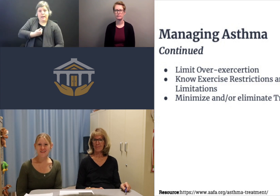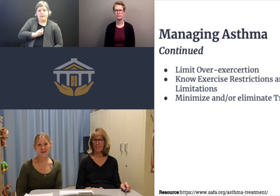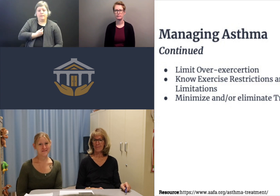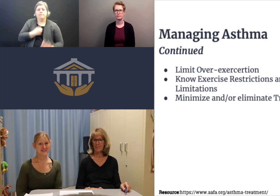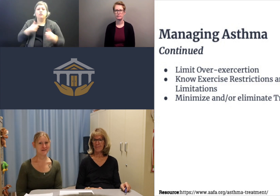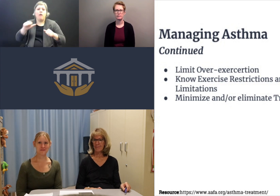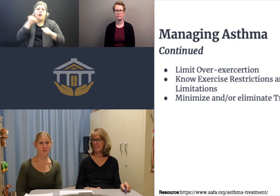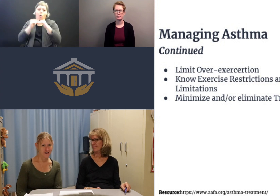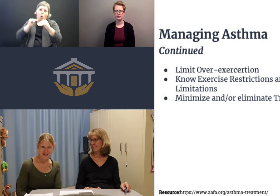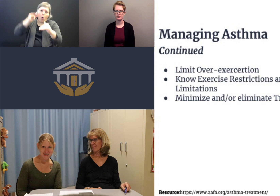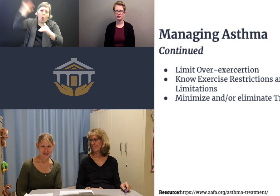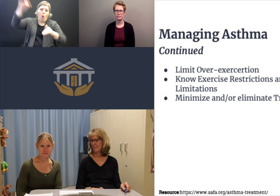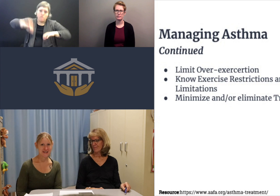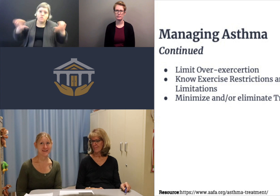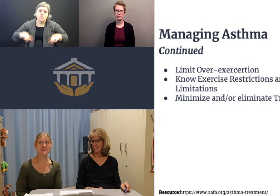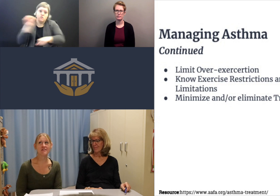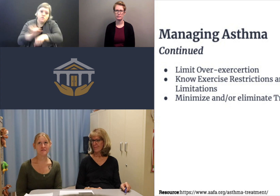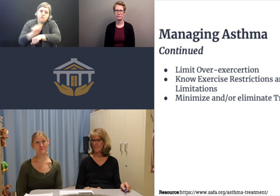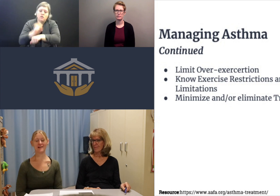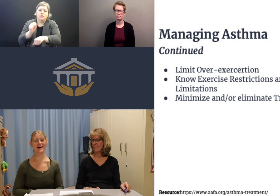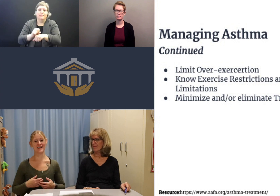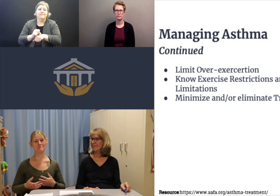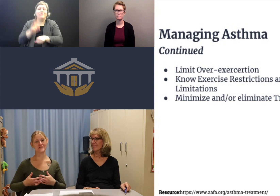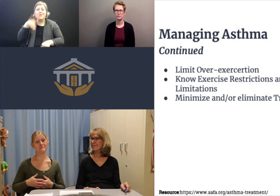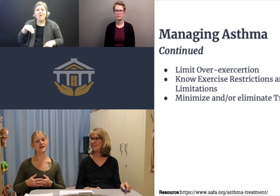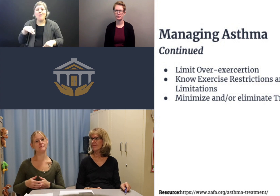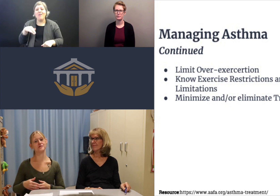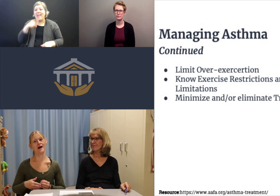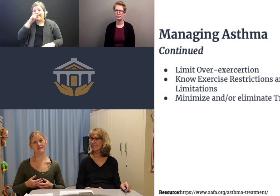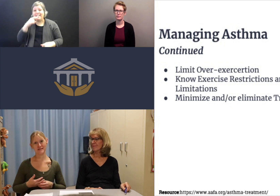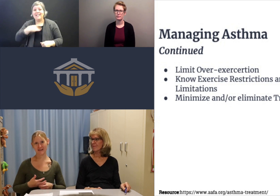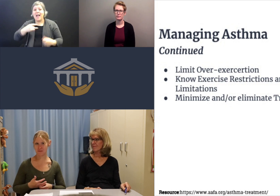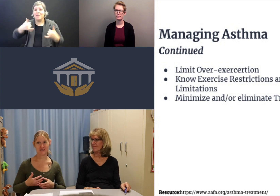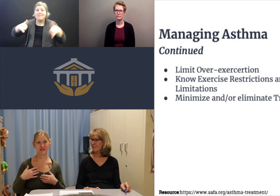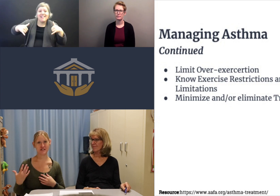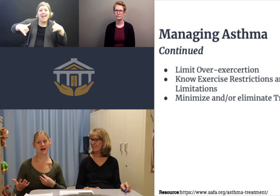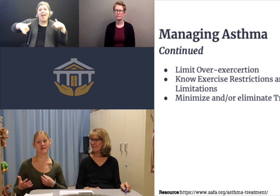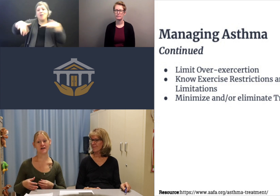love to go for walks at times. Kids love to play but sometimes you have to explain to the child,